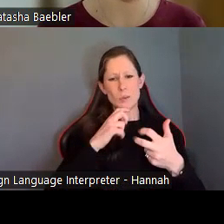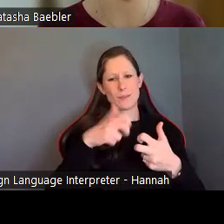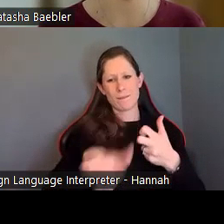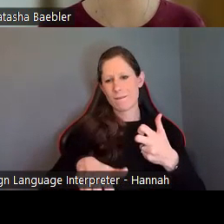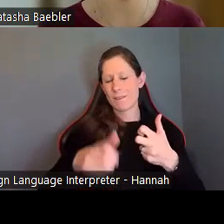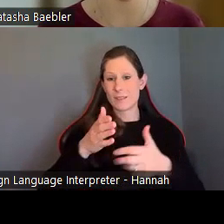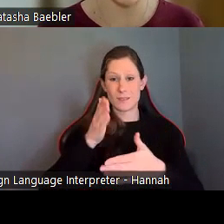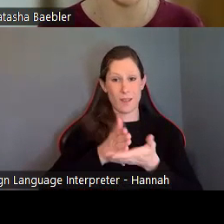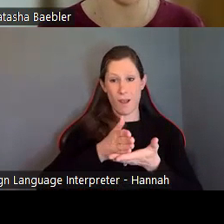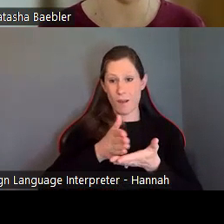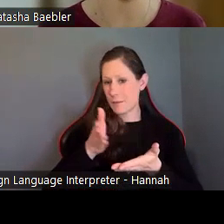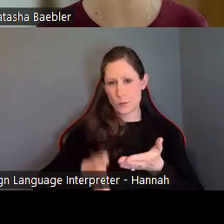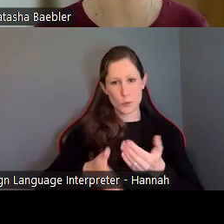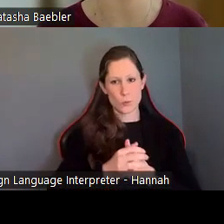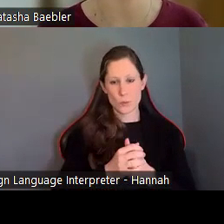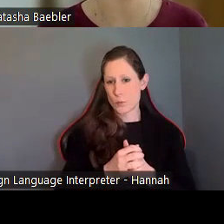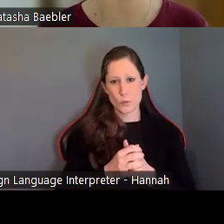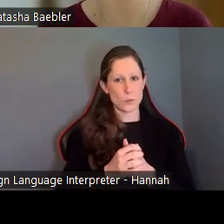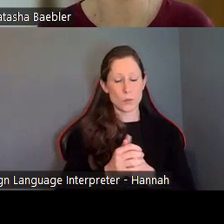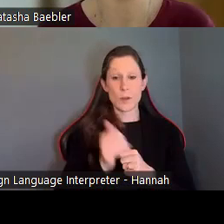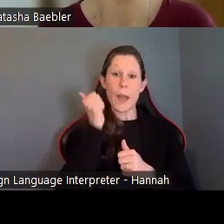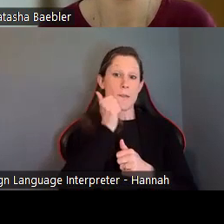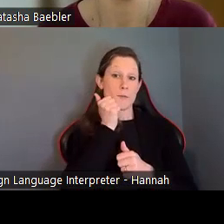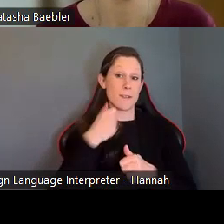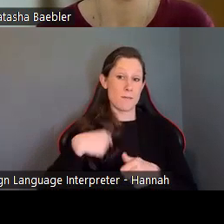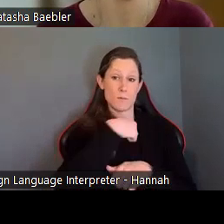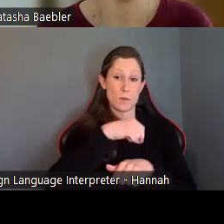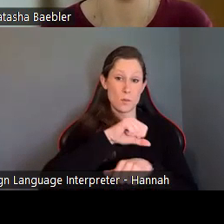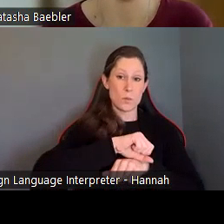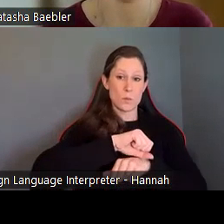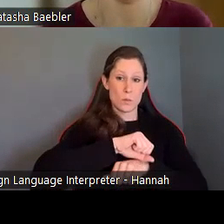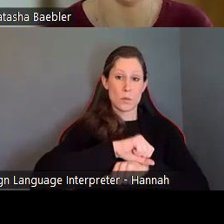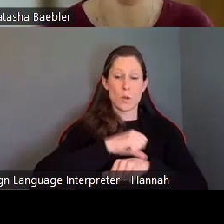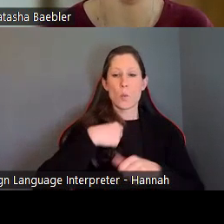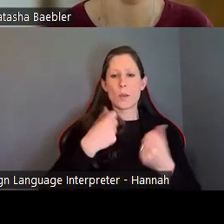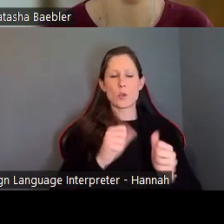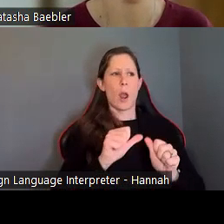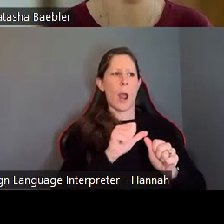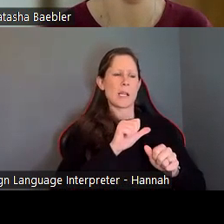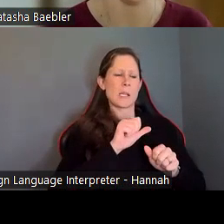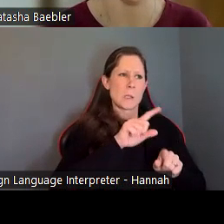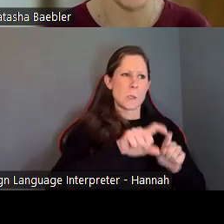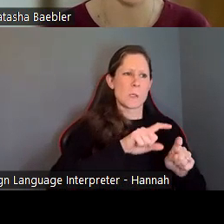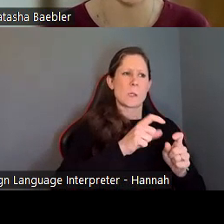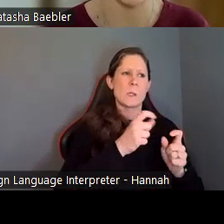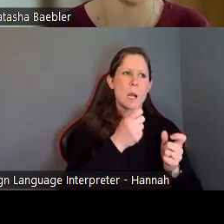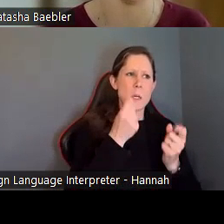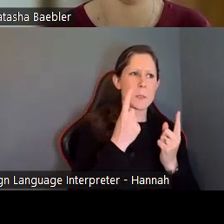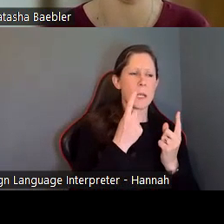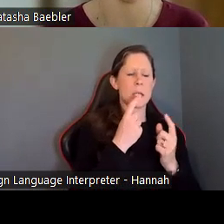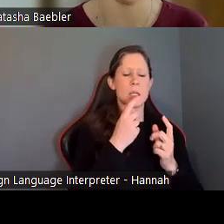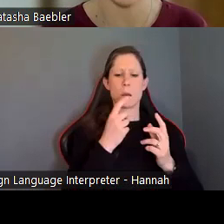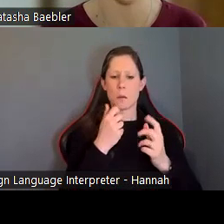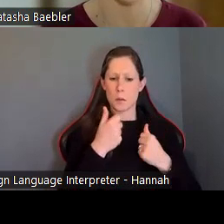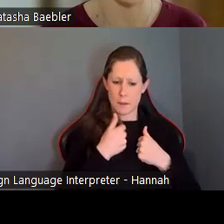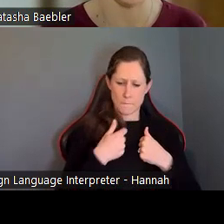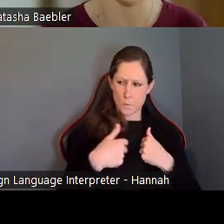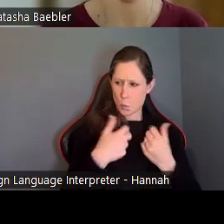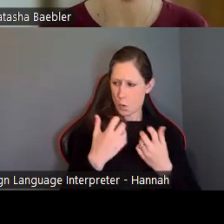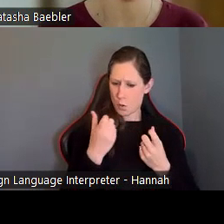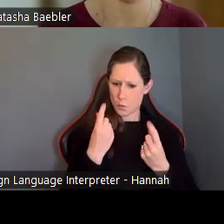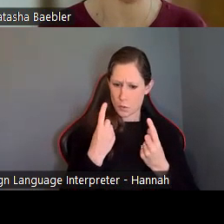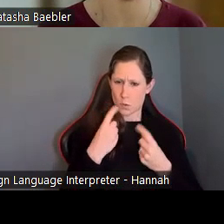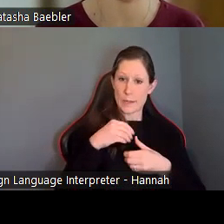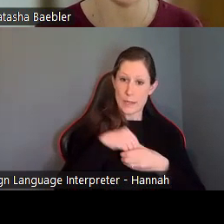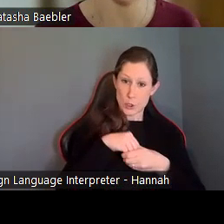Everyday we work on where we place